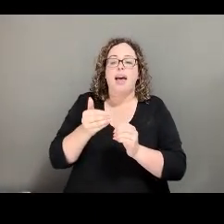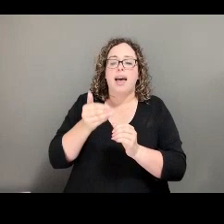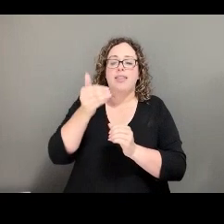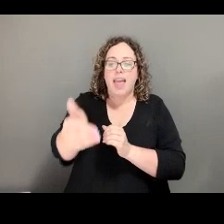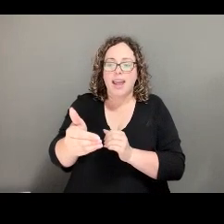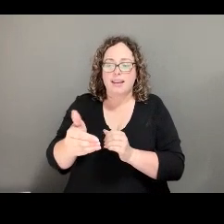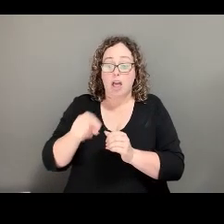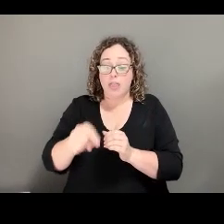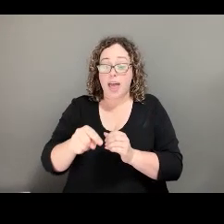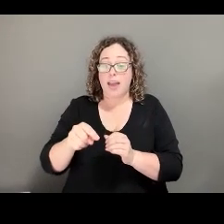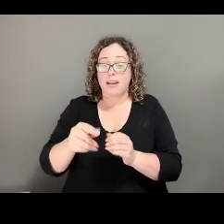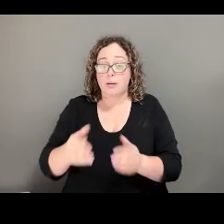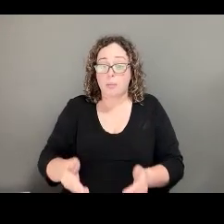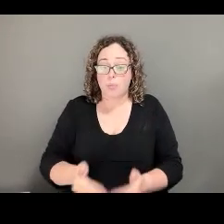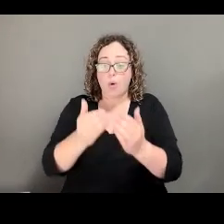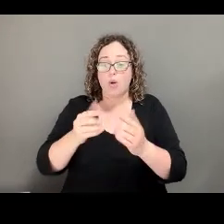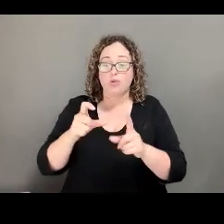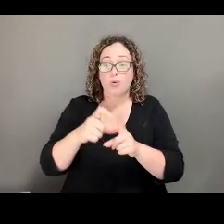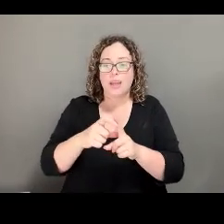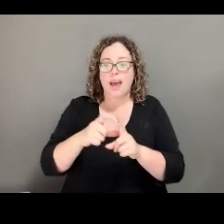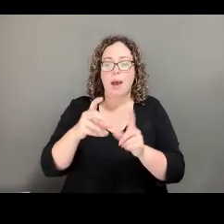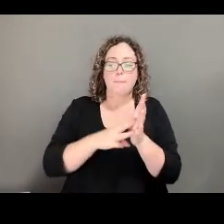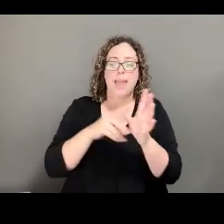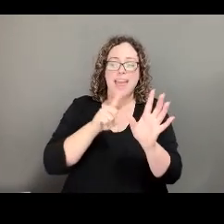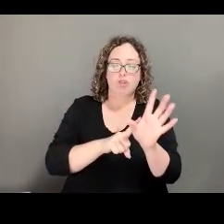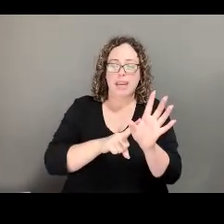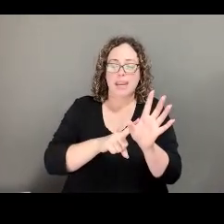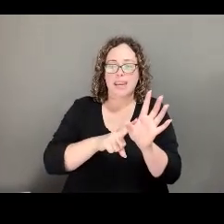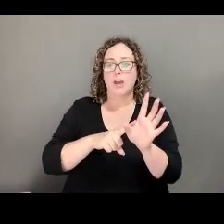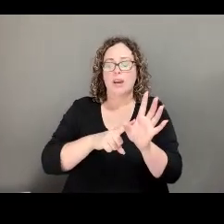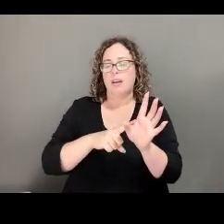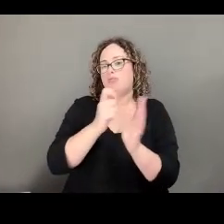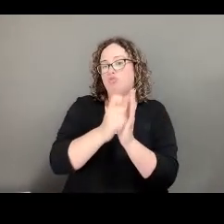She if she had had antibiotics, she would have survived.